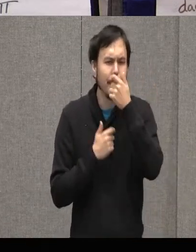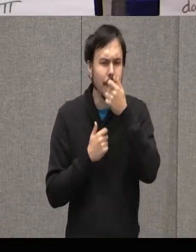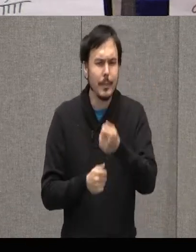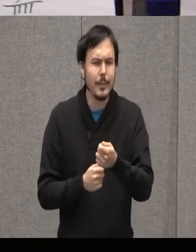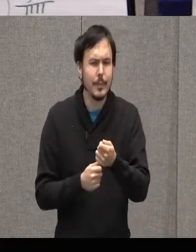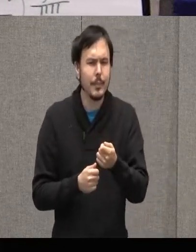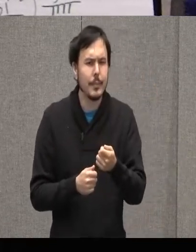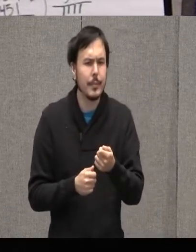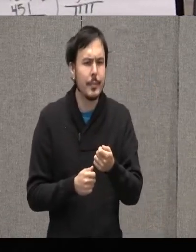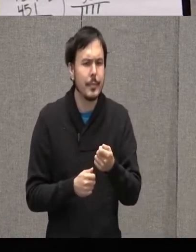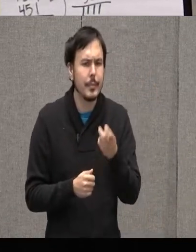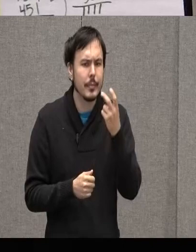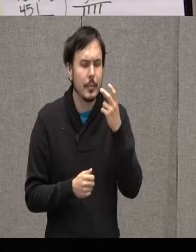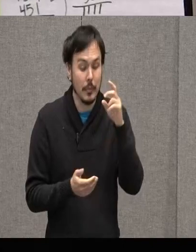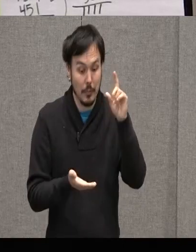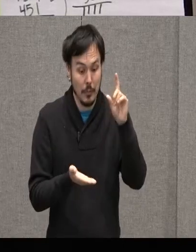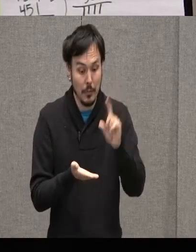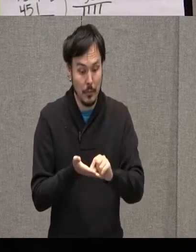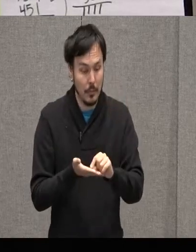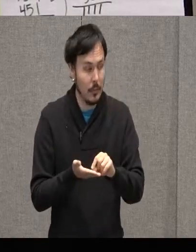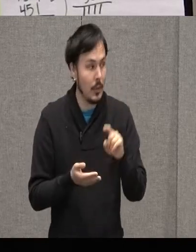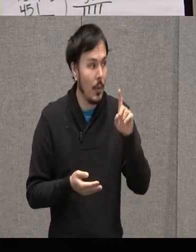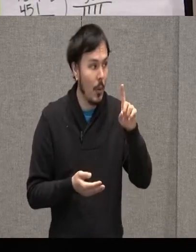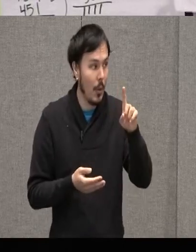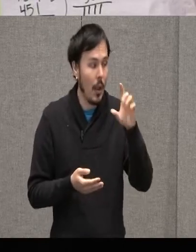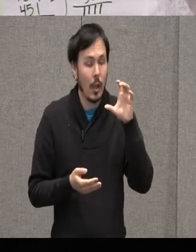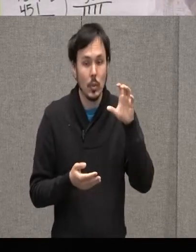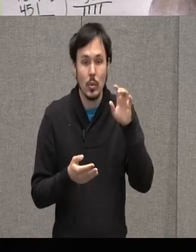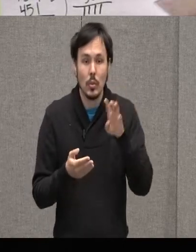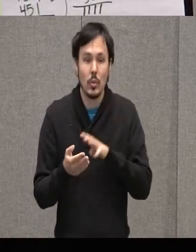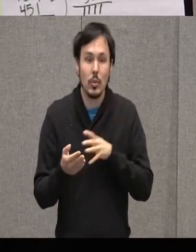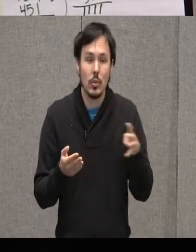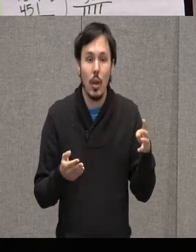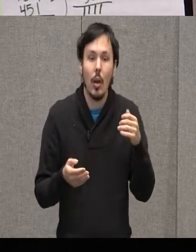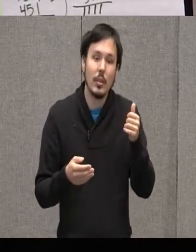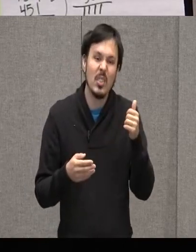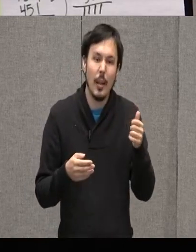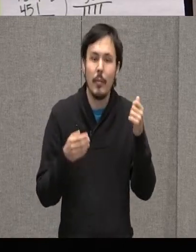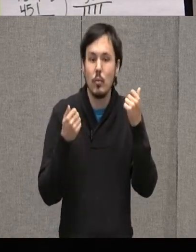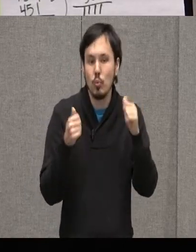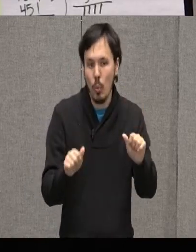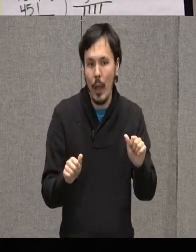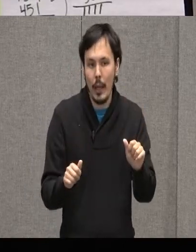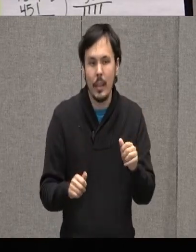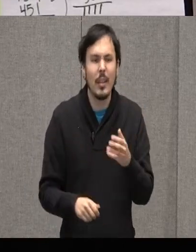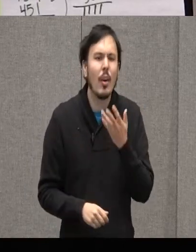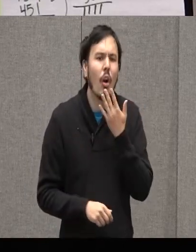to print out one of the hundreds chart and try this process, and then color code a pattern on there